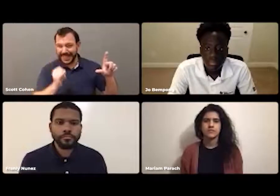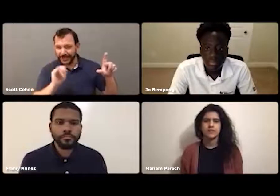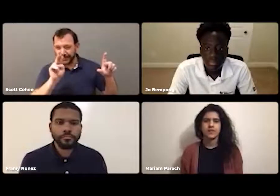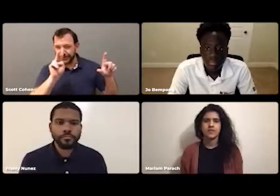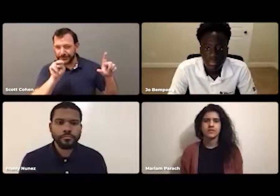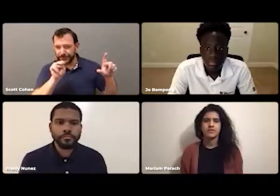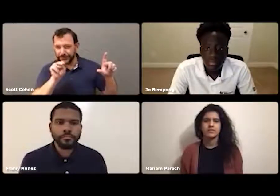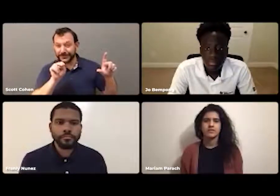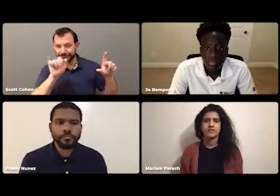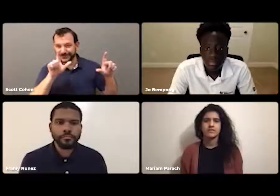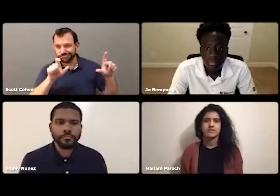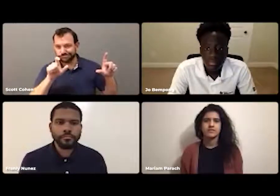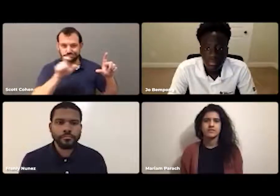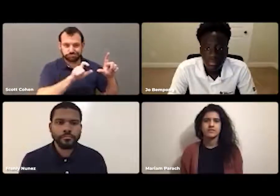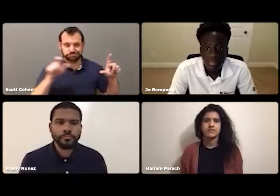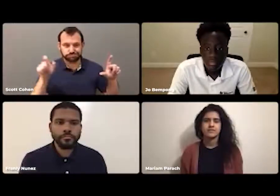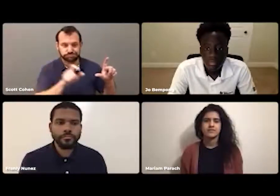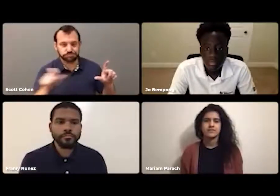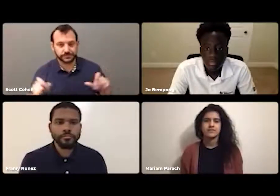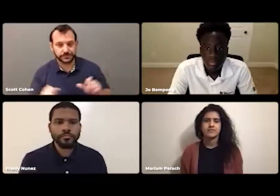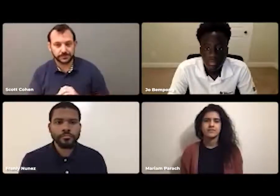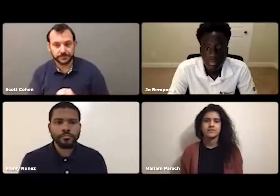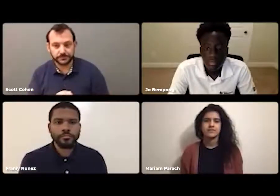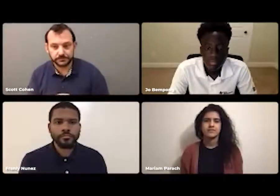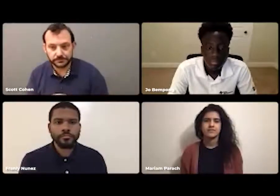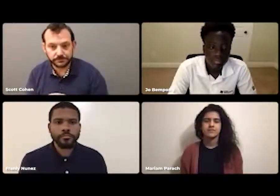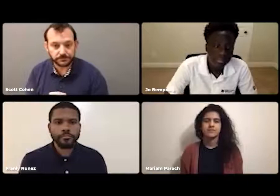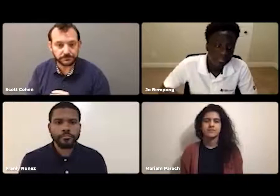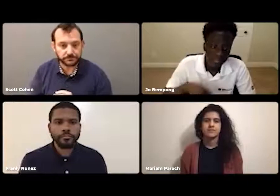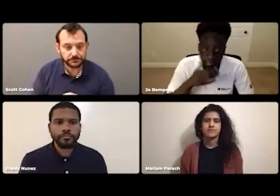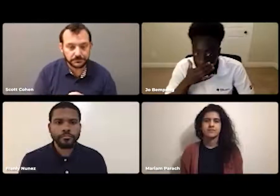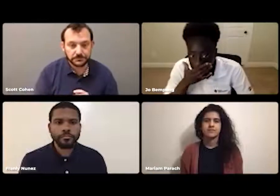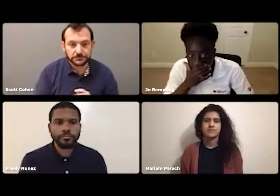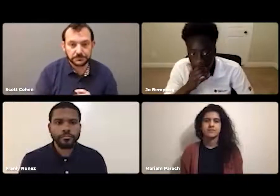Click on the two thin lines you see between the Panelists and the PowerPoint, and then